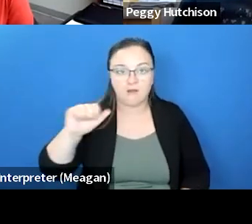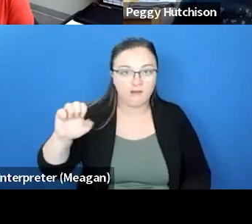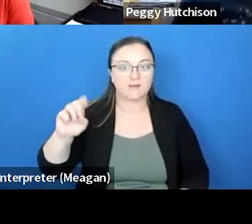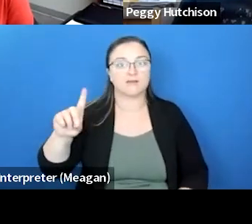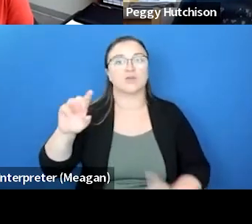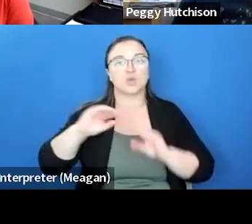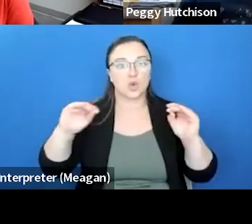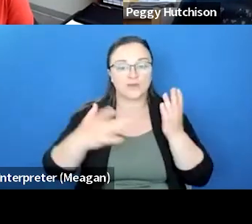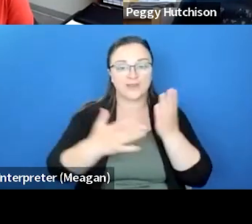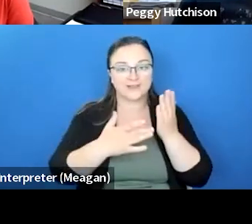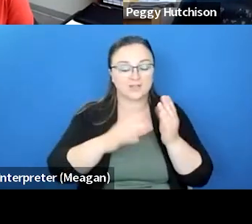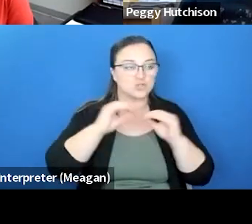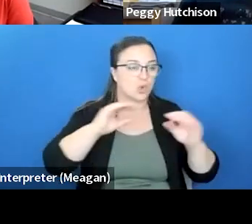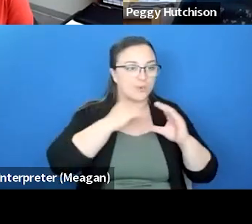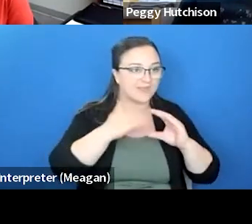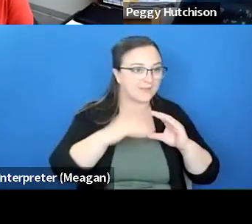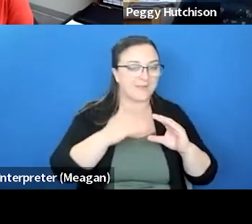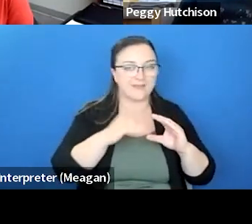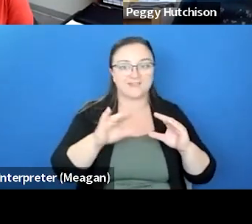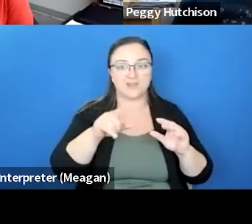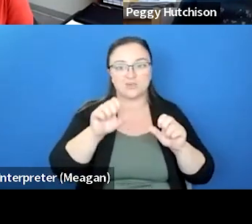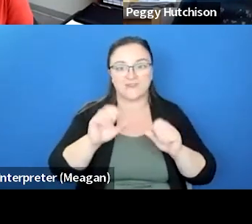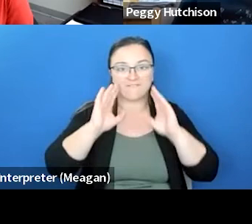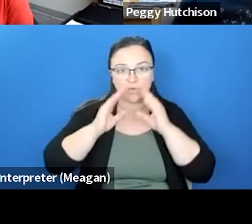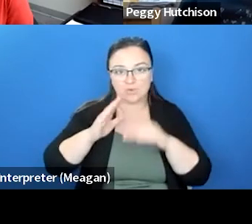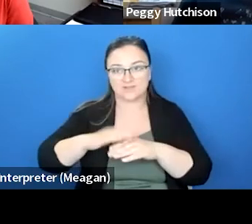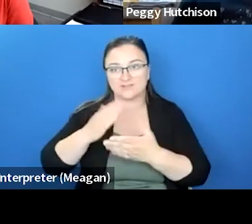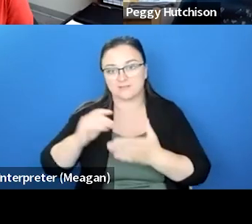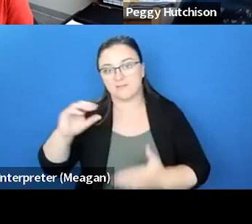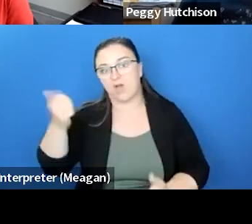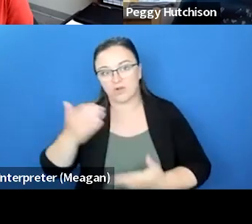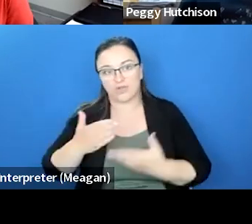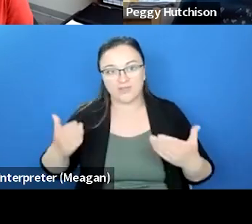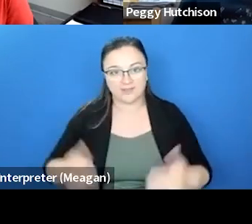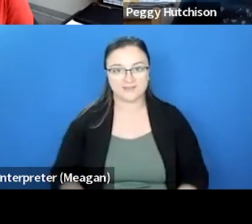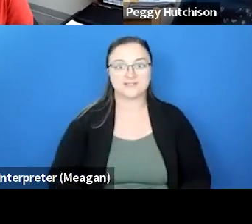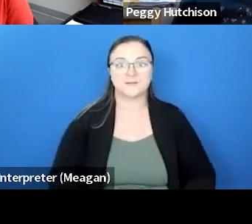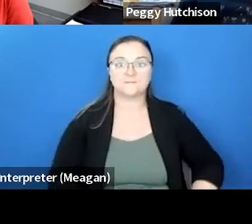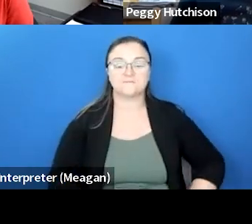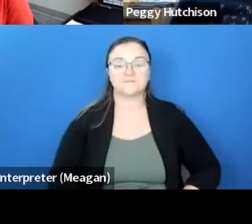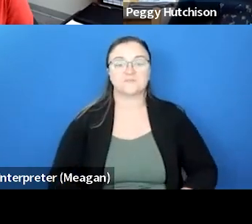you're focusing on, some of the deeper work. So that then modeled for me,